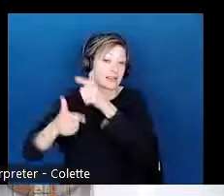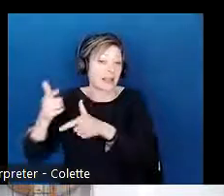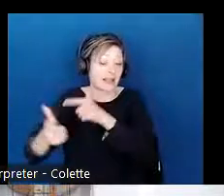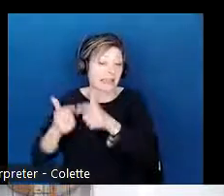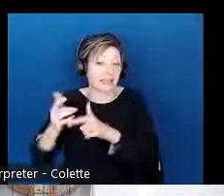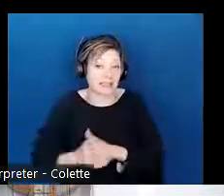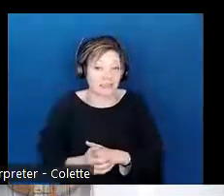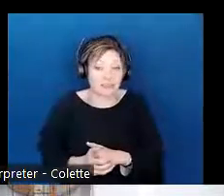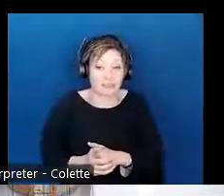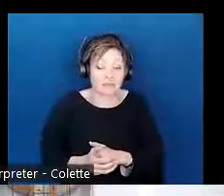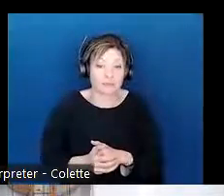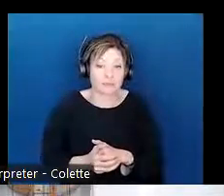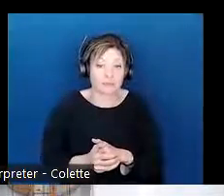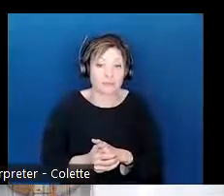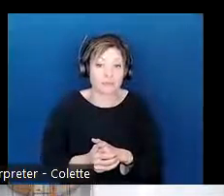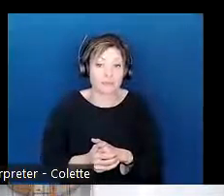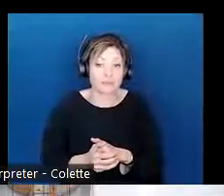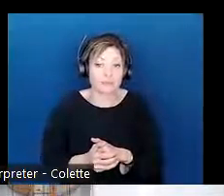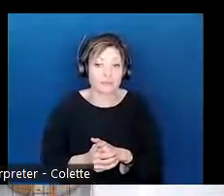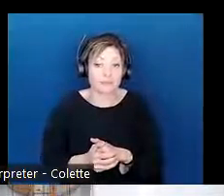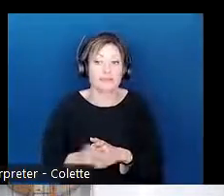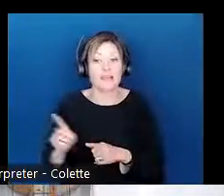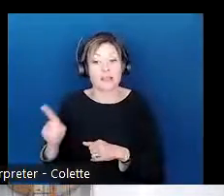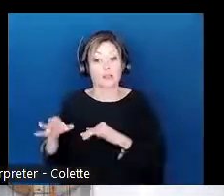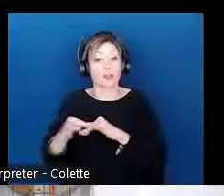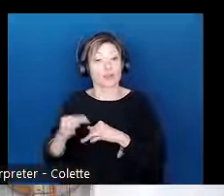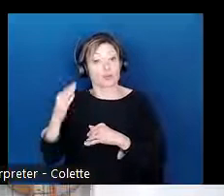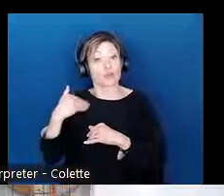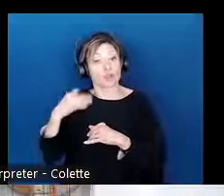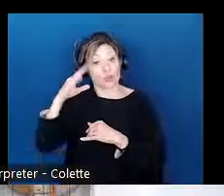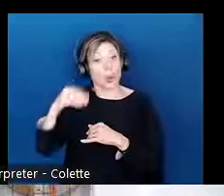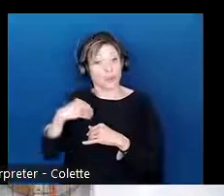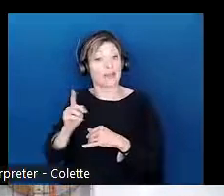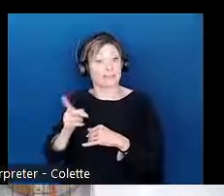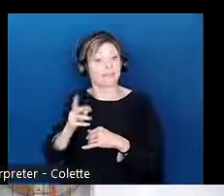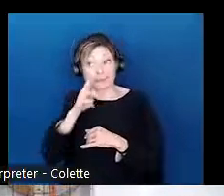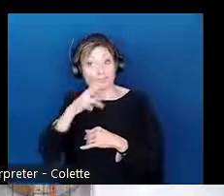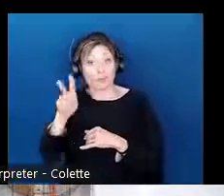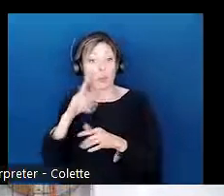now I know he goes up there, he just told me. Ah, that's great Ang,